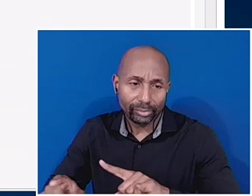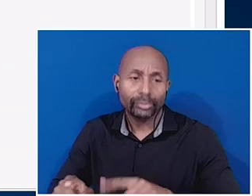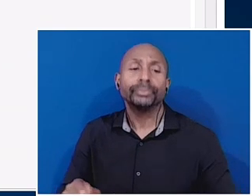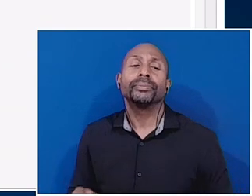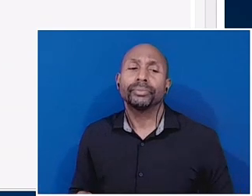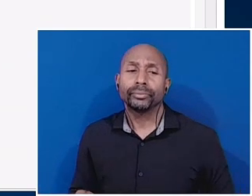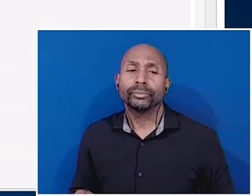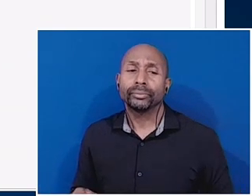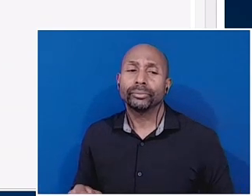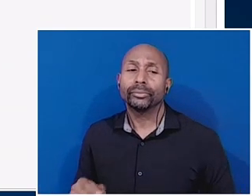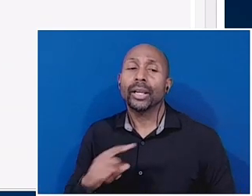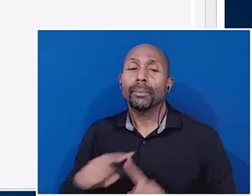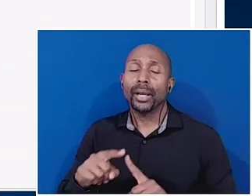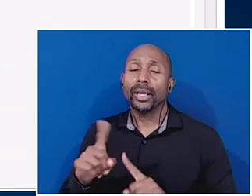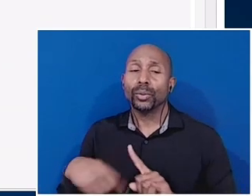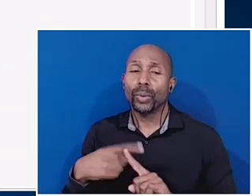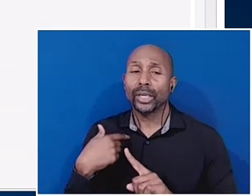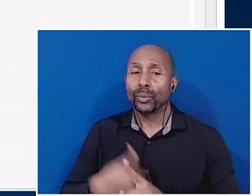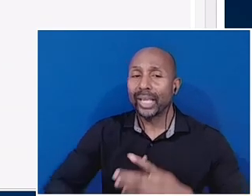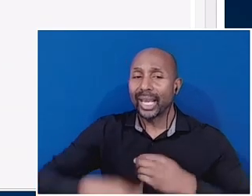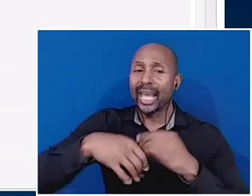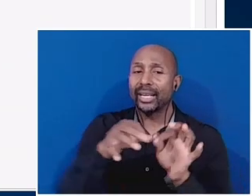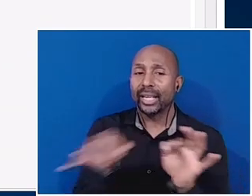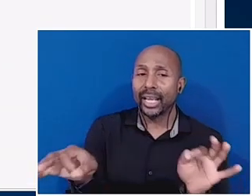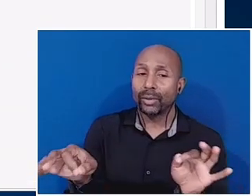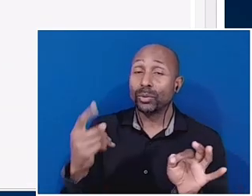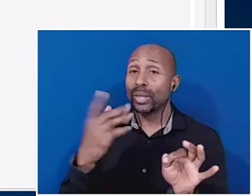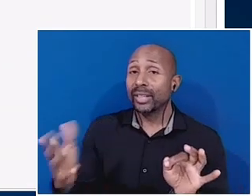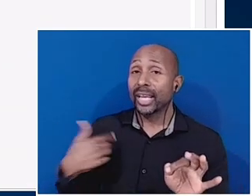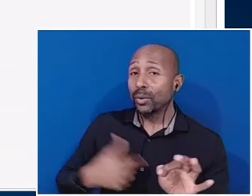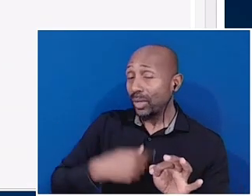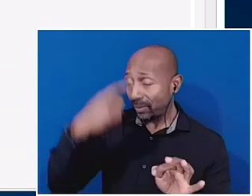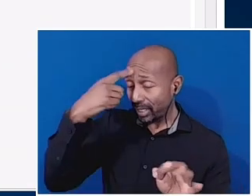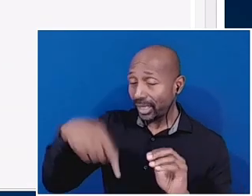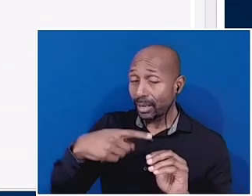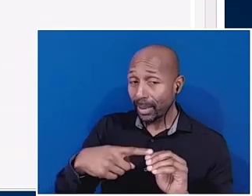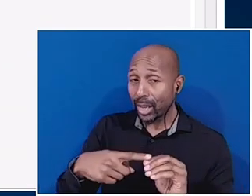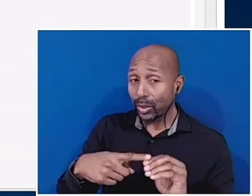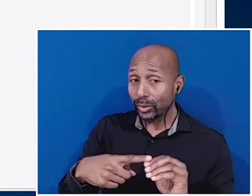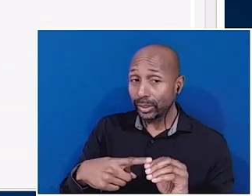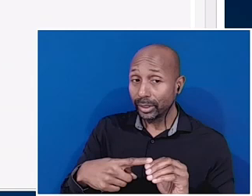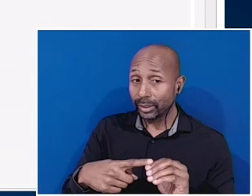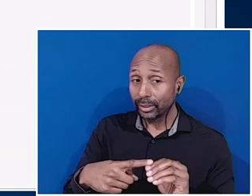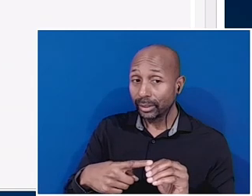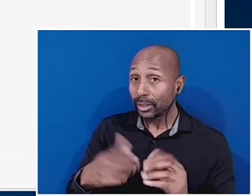that we were looking at adding was under